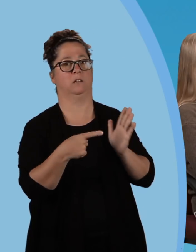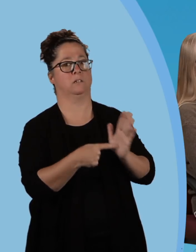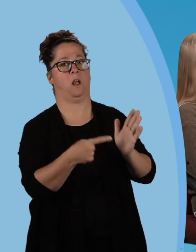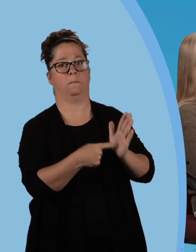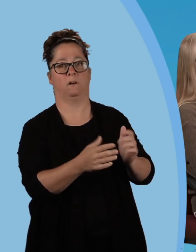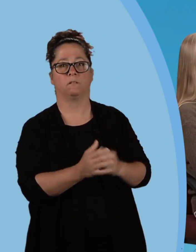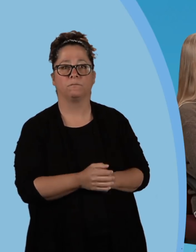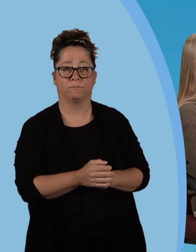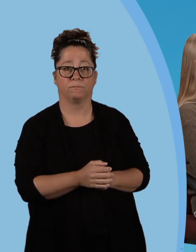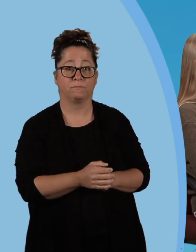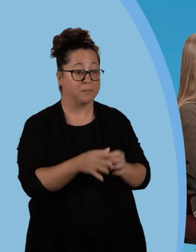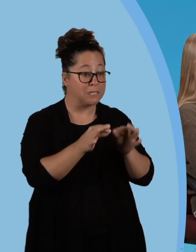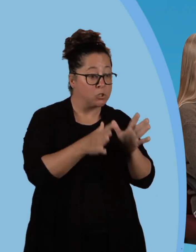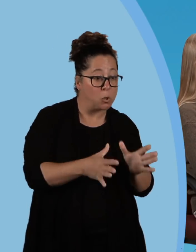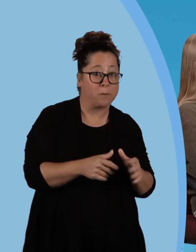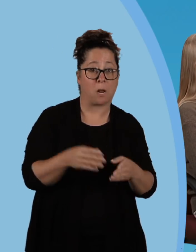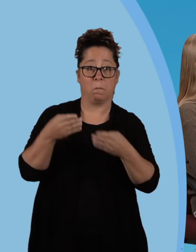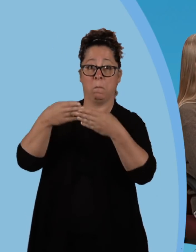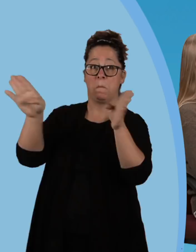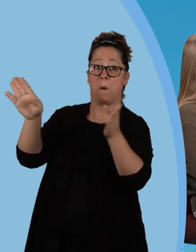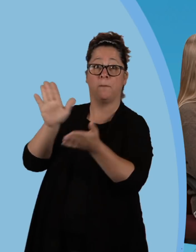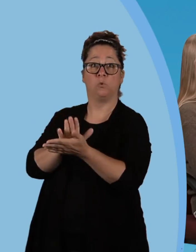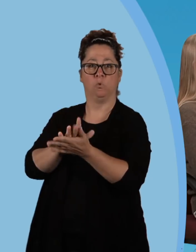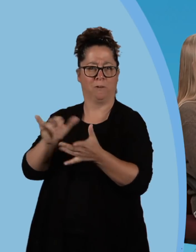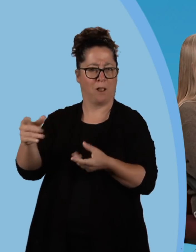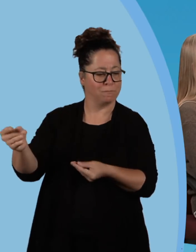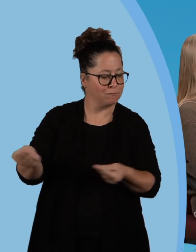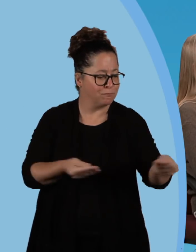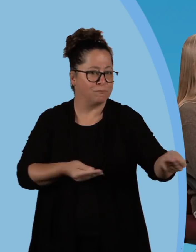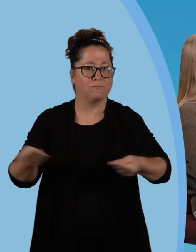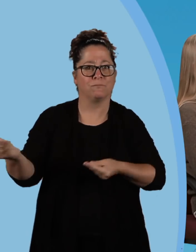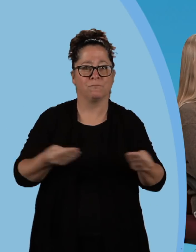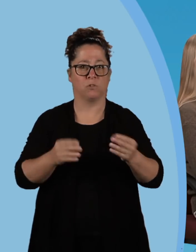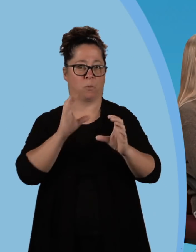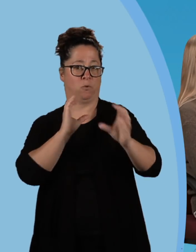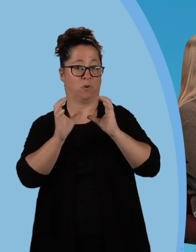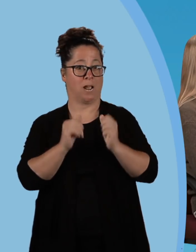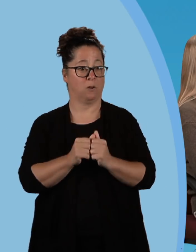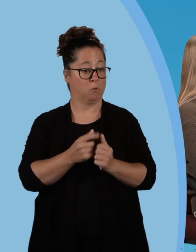I think you're a great example of that. Interpreters in a public school can